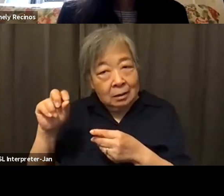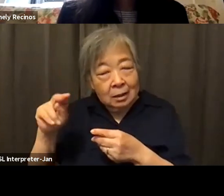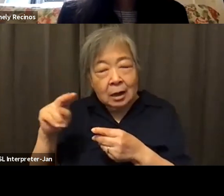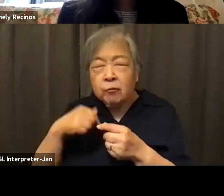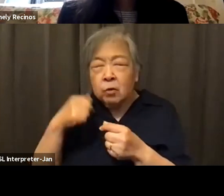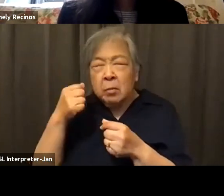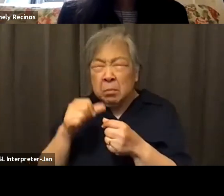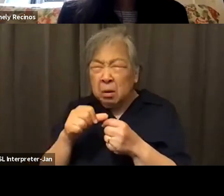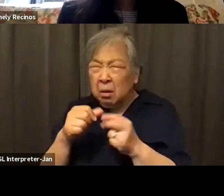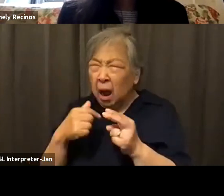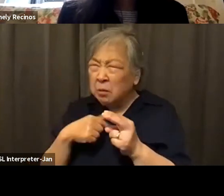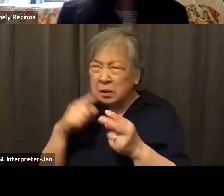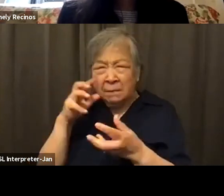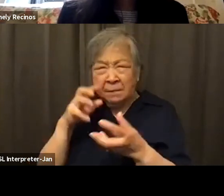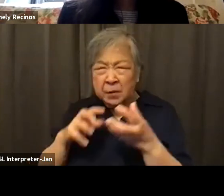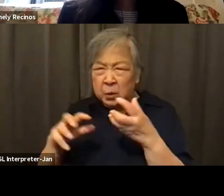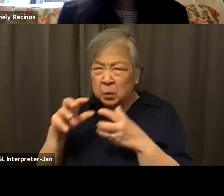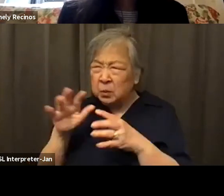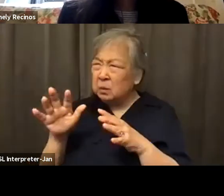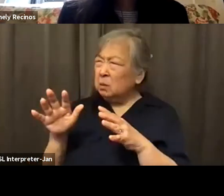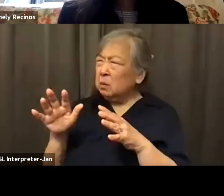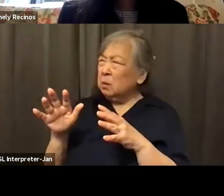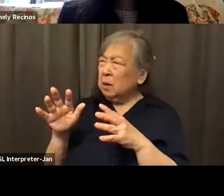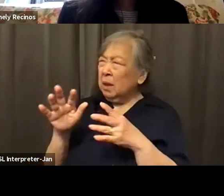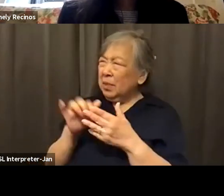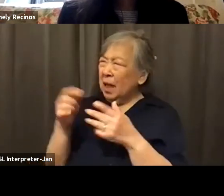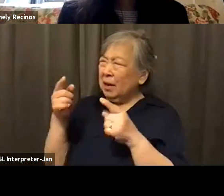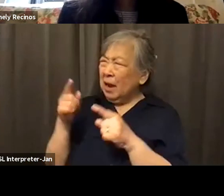sometimes as to why something was happening.